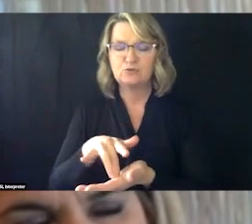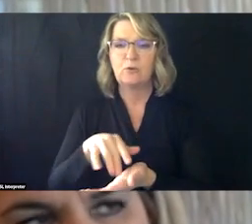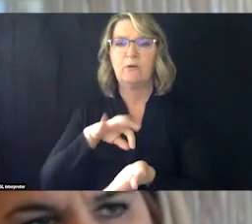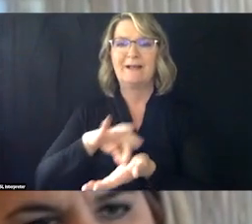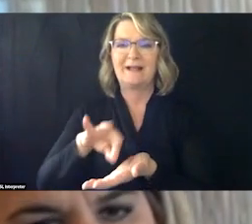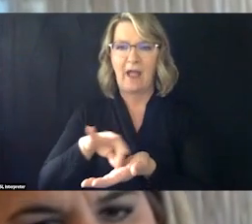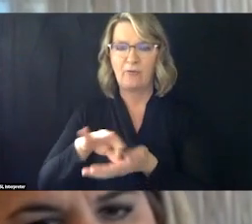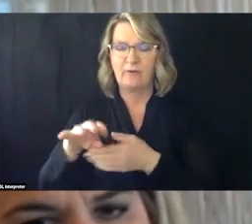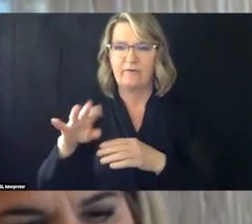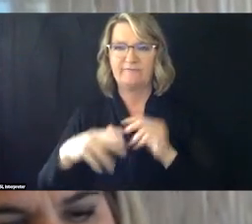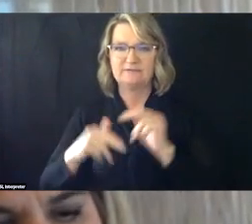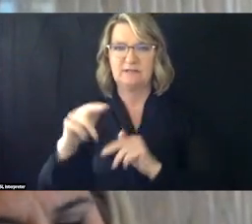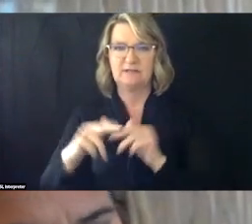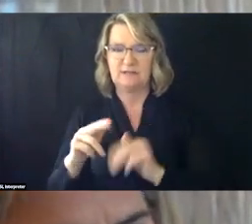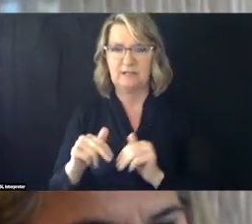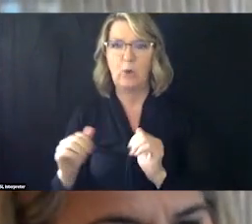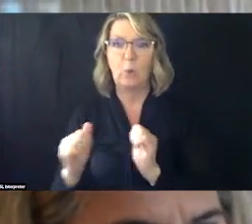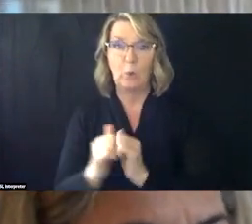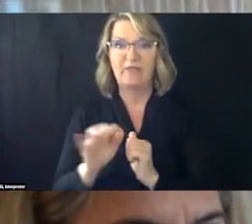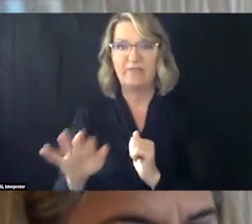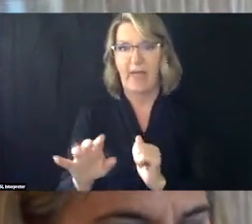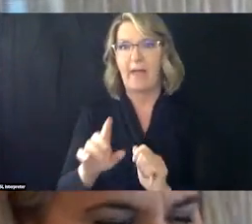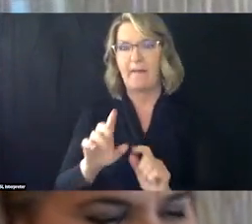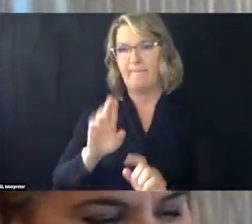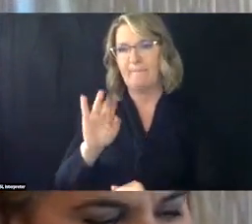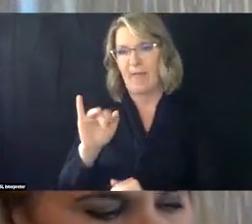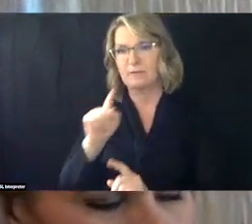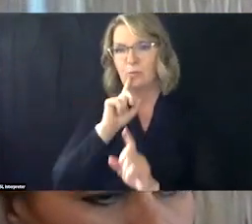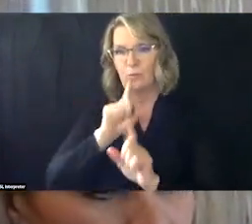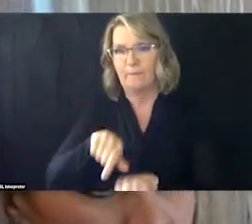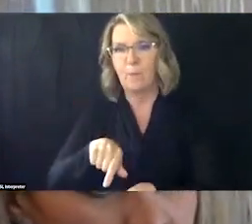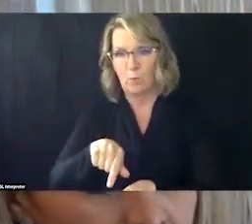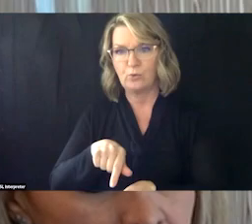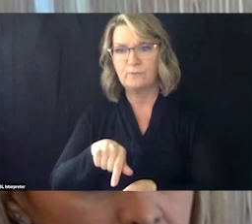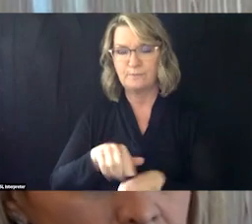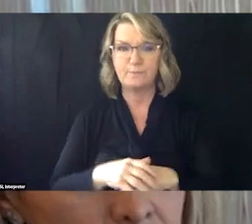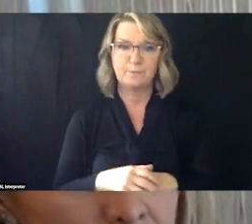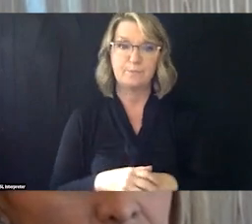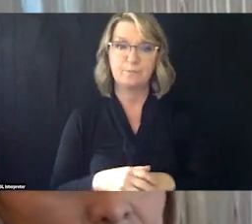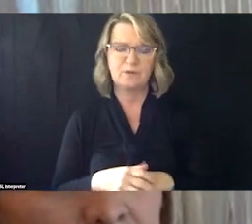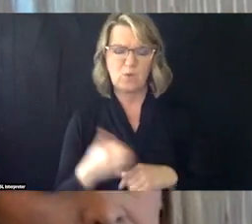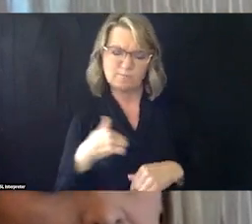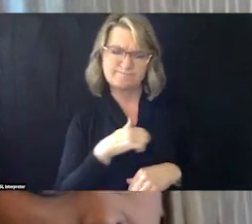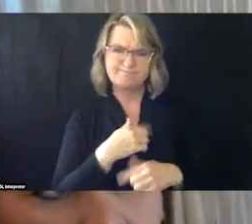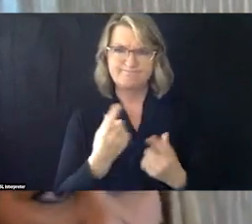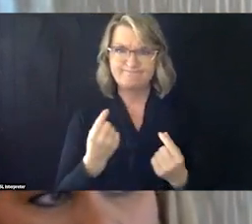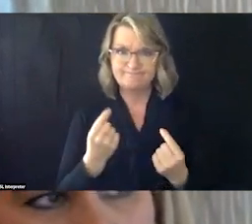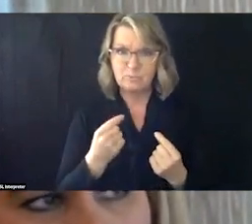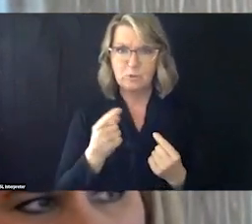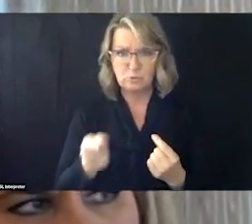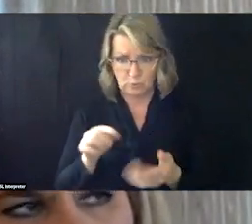to the central account facility along with our Precinct battle report now we then need to